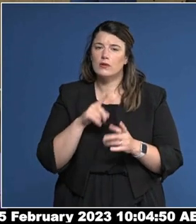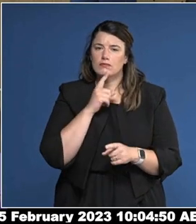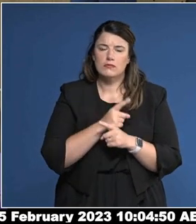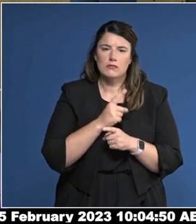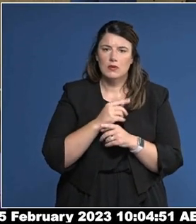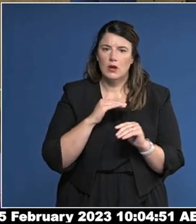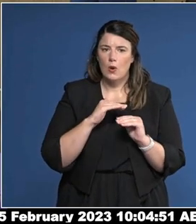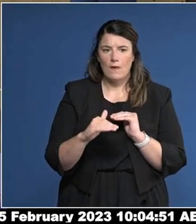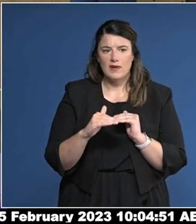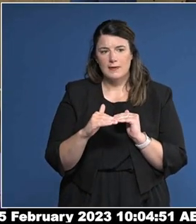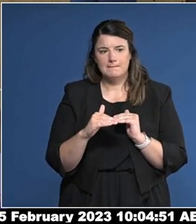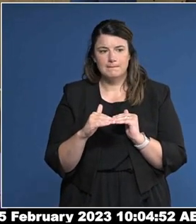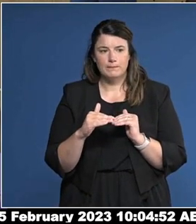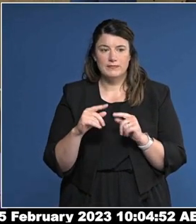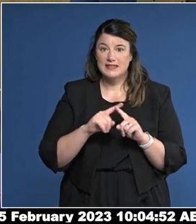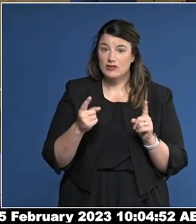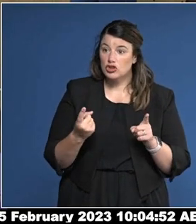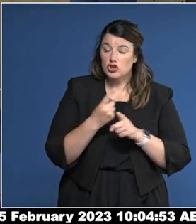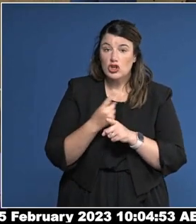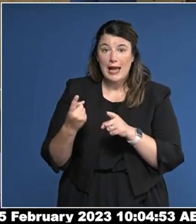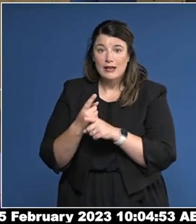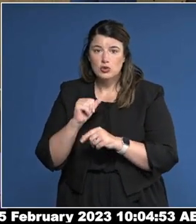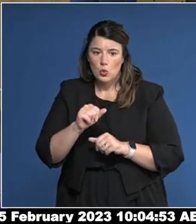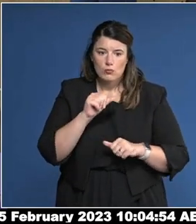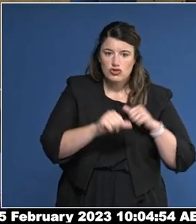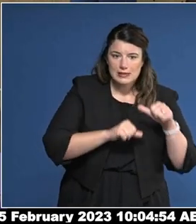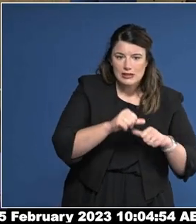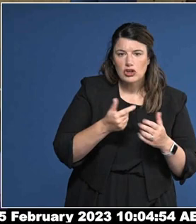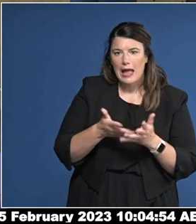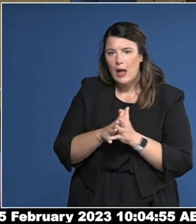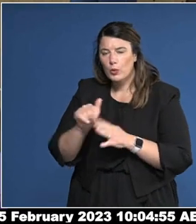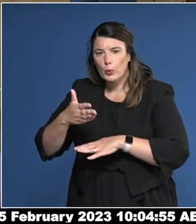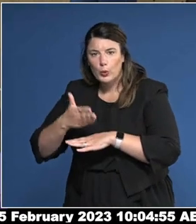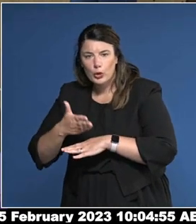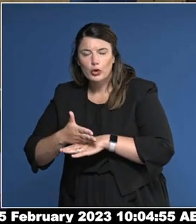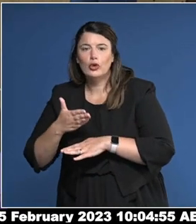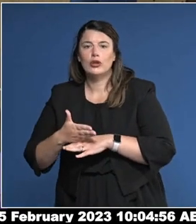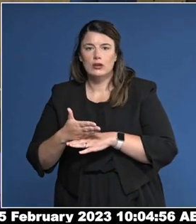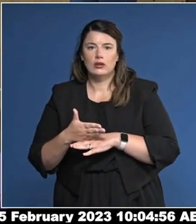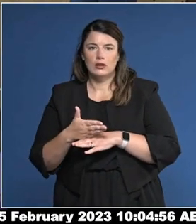occasions, of changes in practices and procedures that are designed to address at